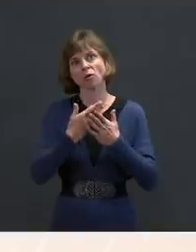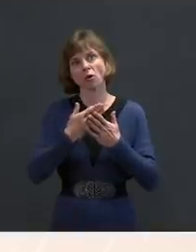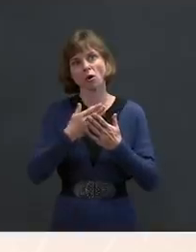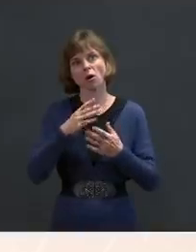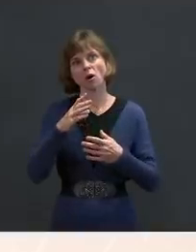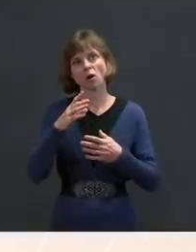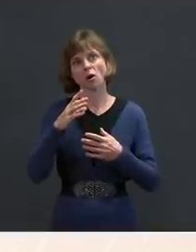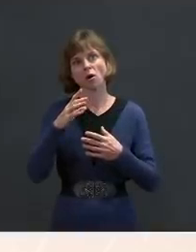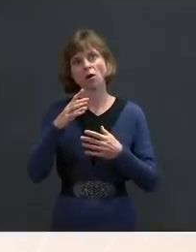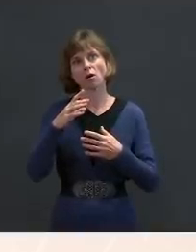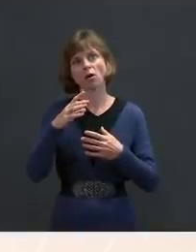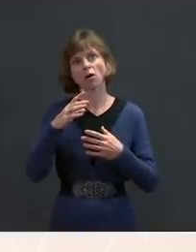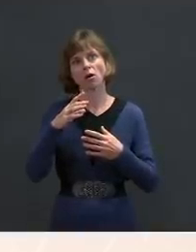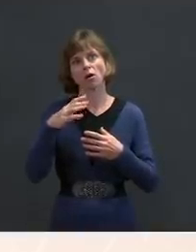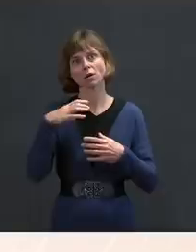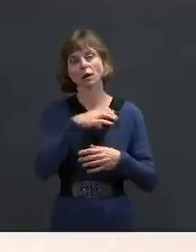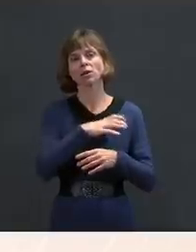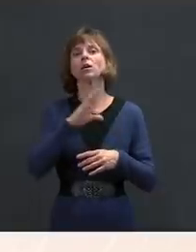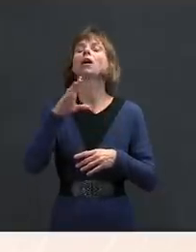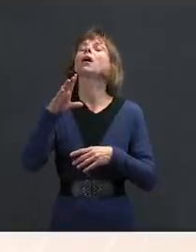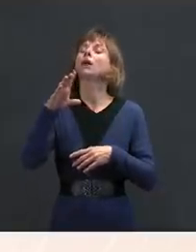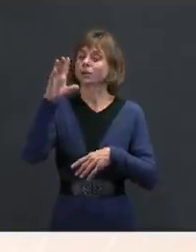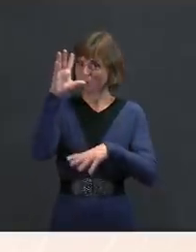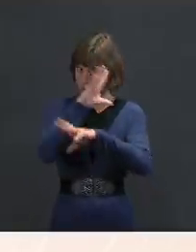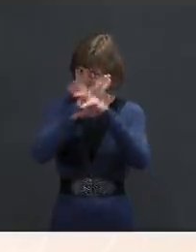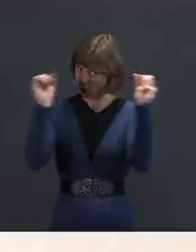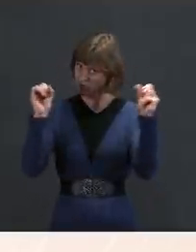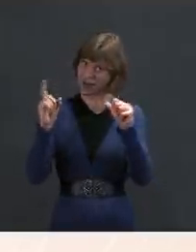Secretary Mayorkas: The President, on day one, sent a bill to Congress.